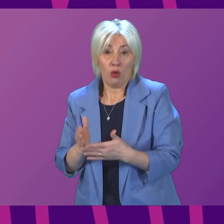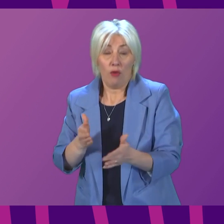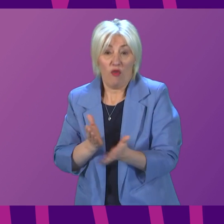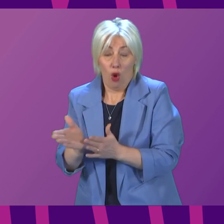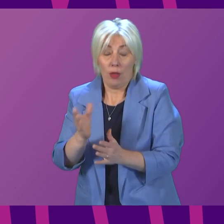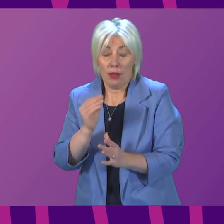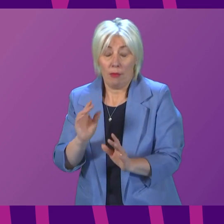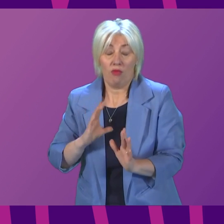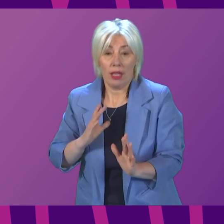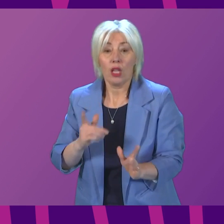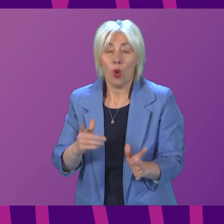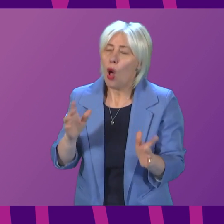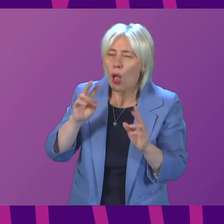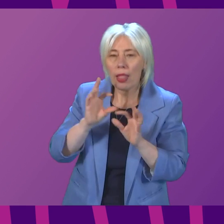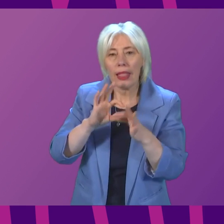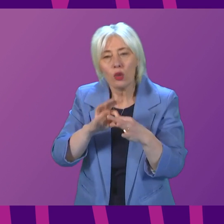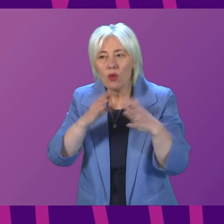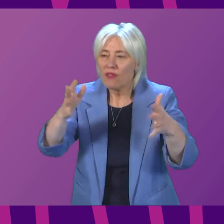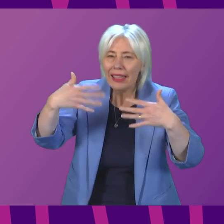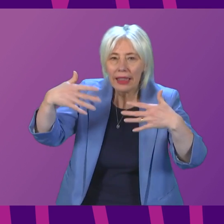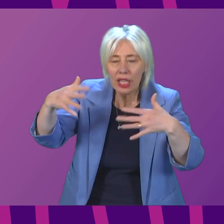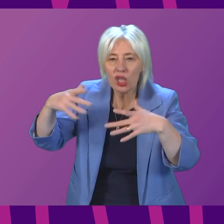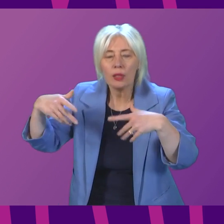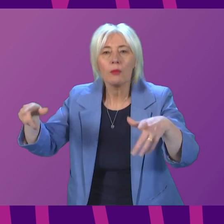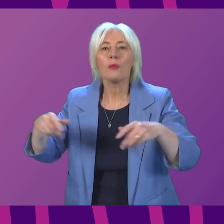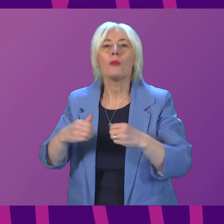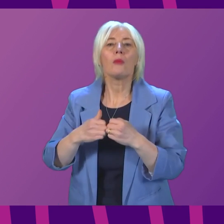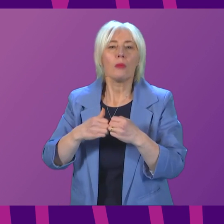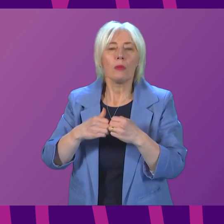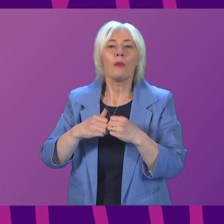actions on ventilation in schools. We are providing them with the money to do that.